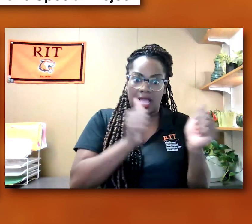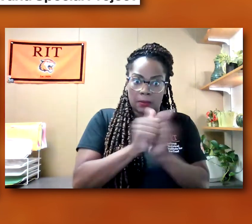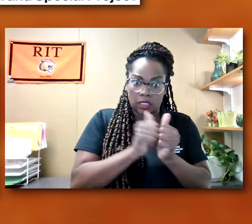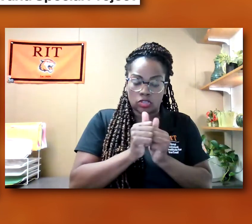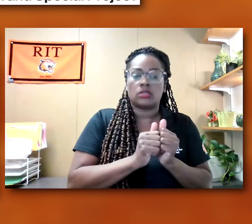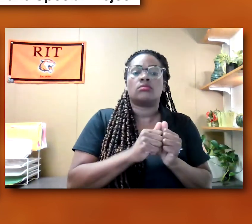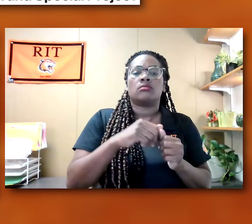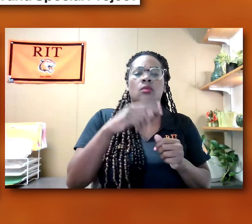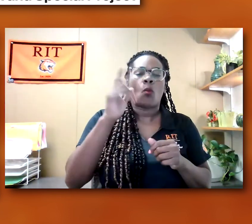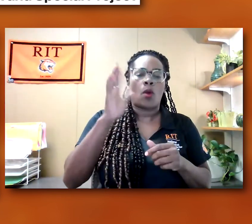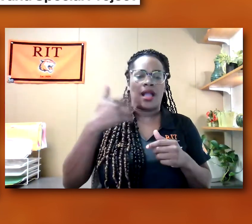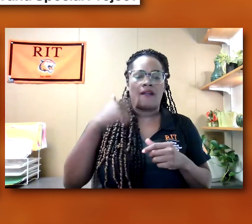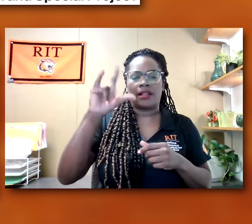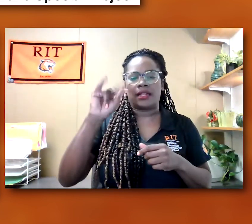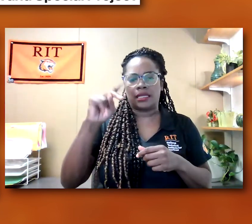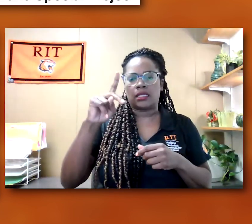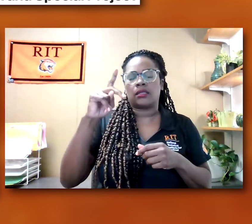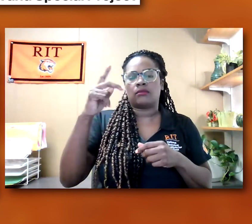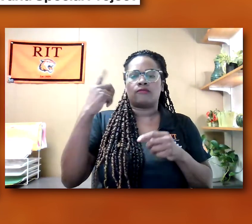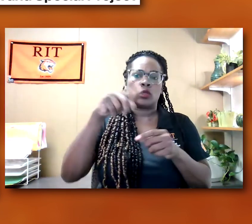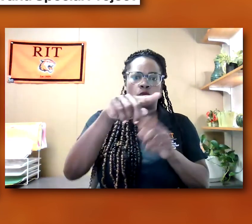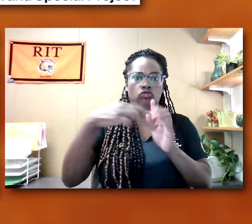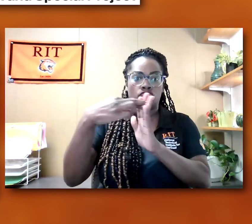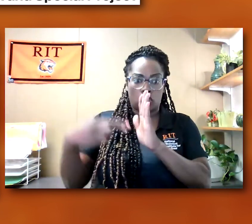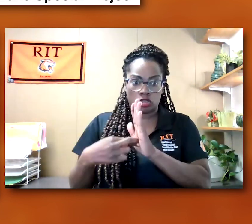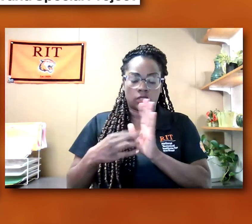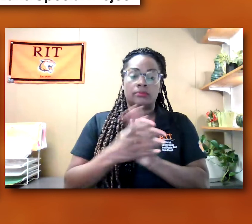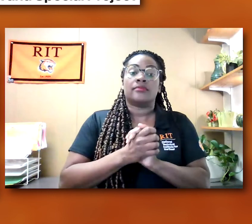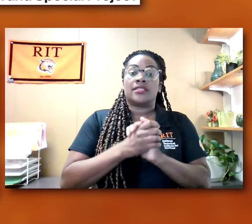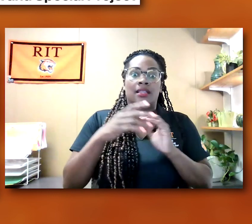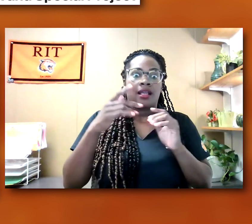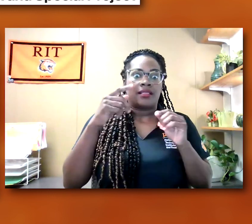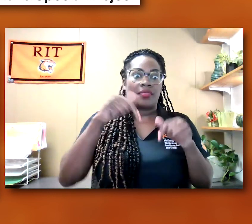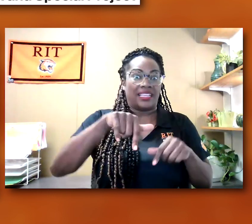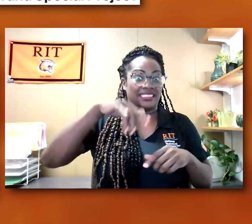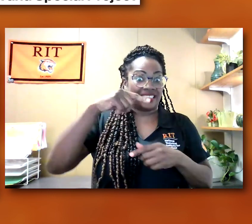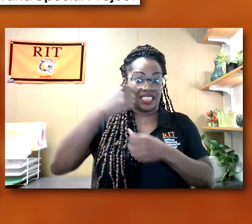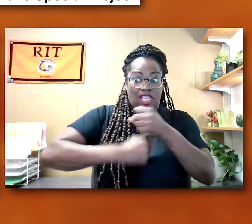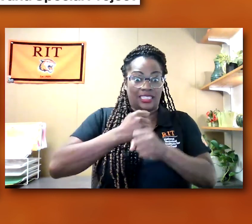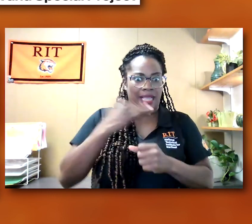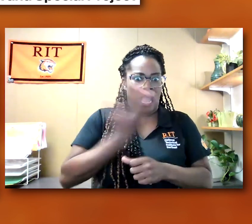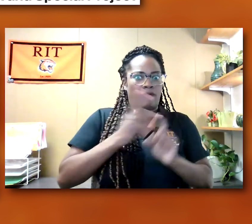which areas you'd be able to get involved in. We've got links for you all to click on and register,